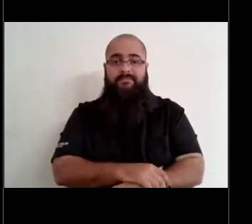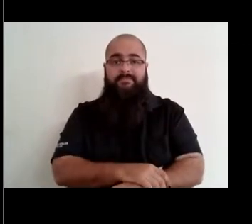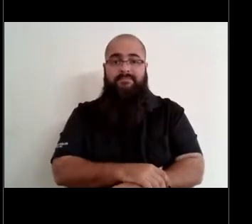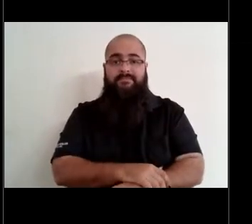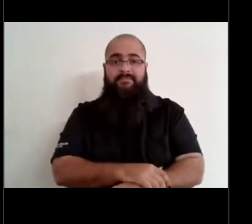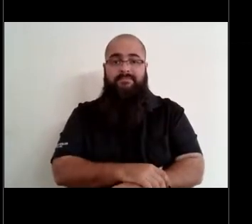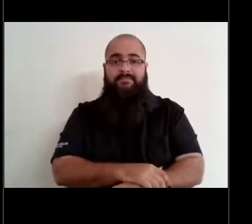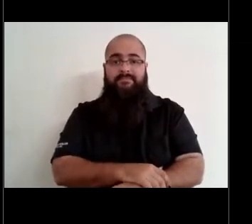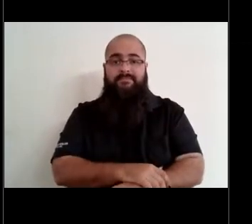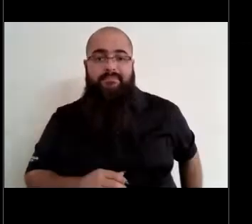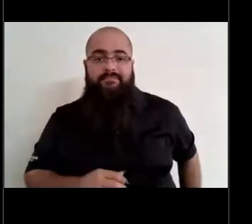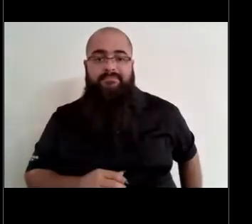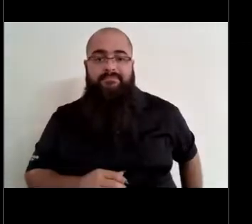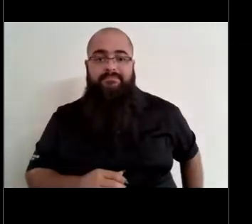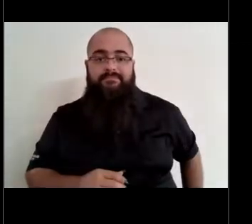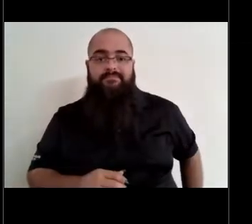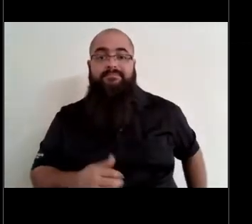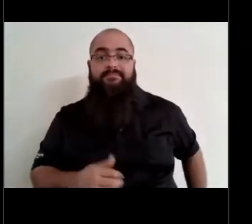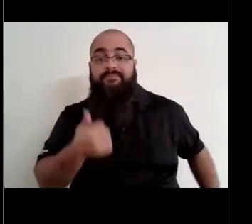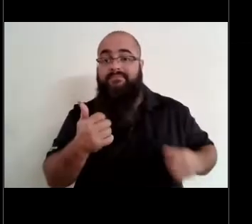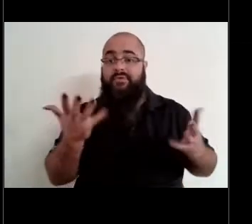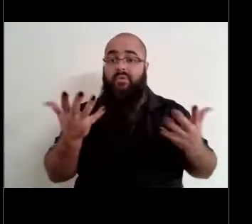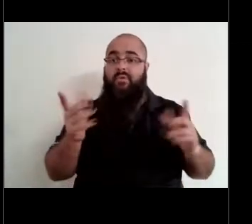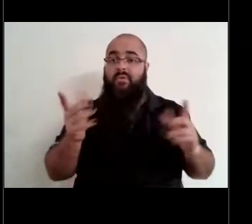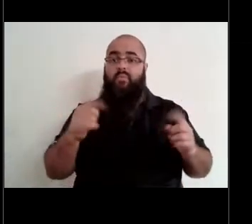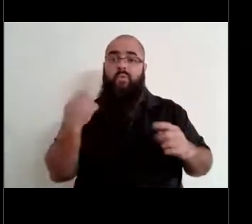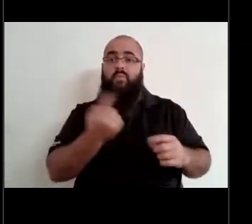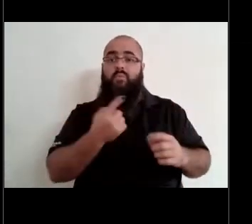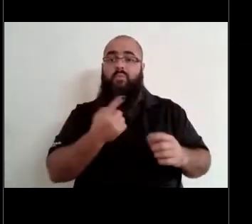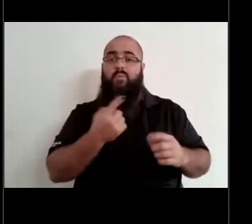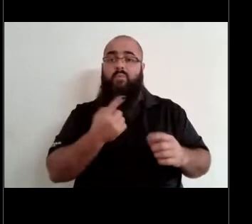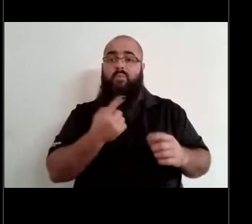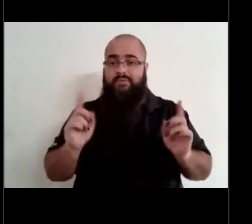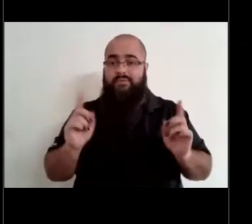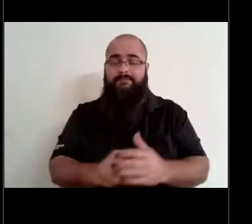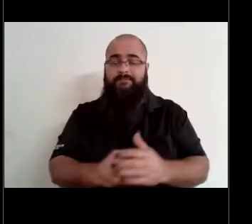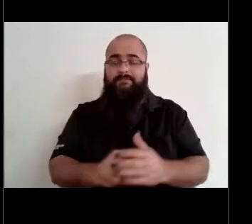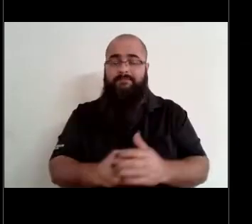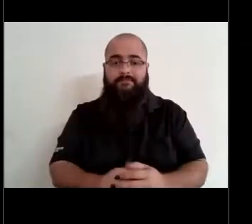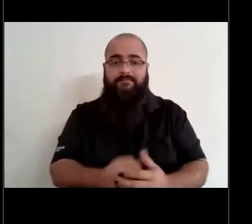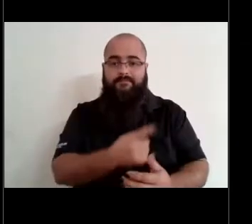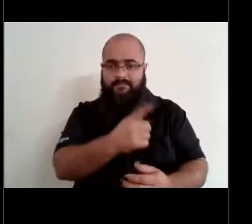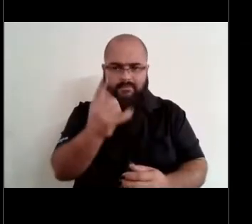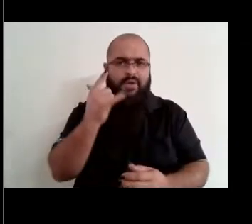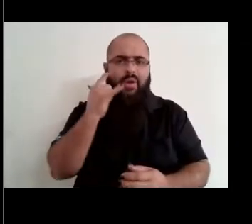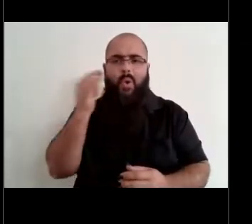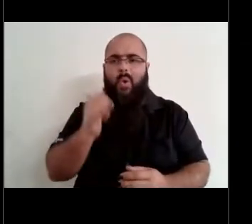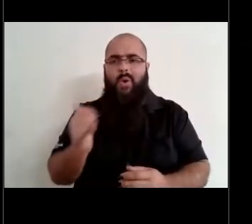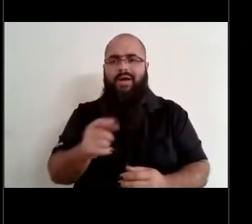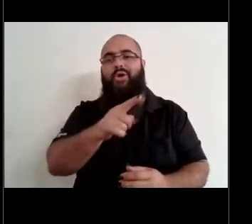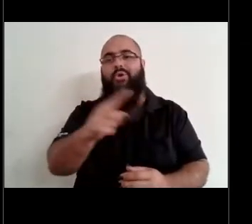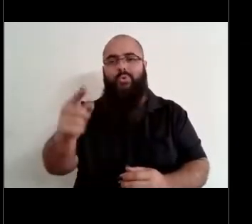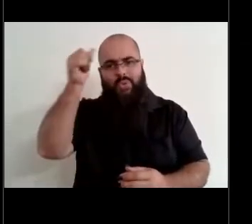past, compliance issues with those matters as well. So we would have a look at those issues.